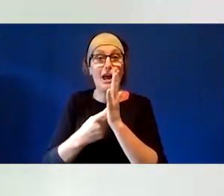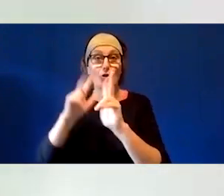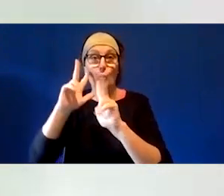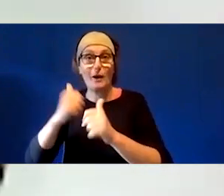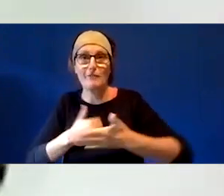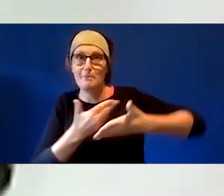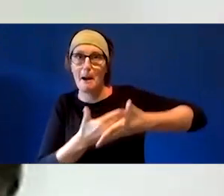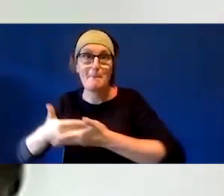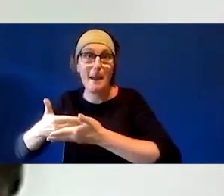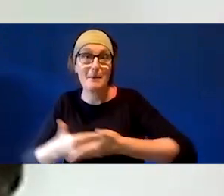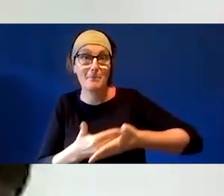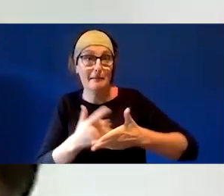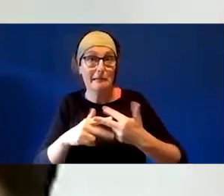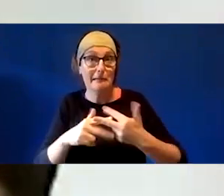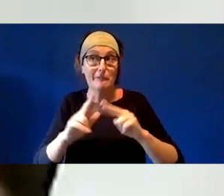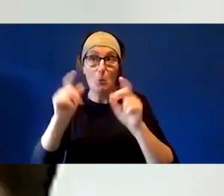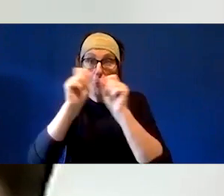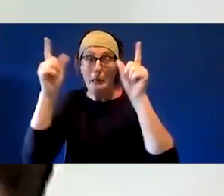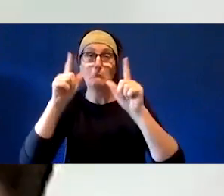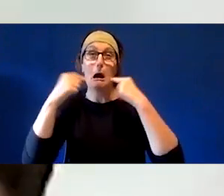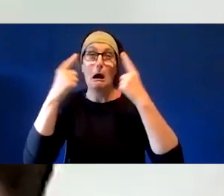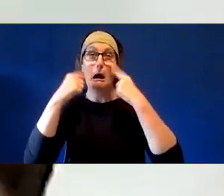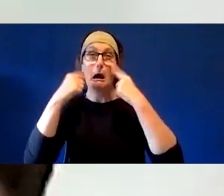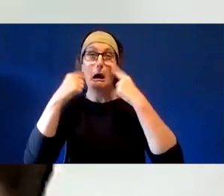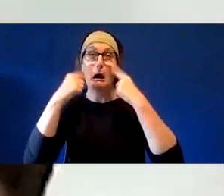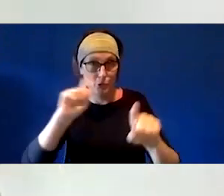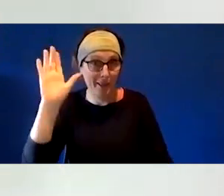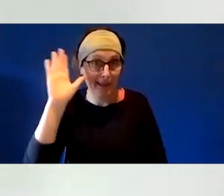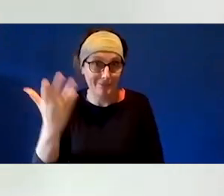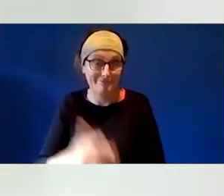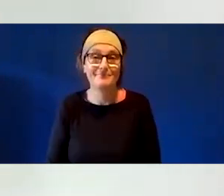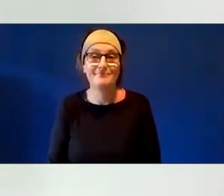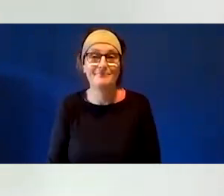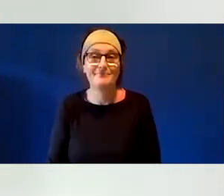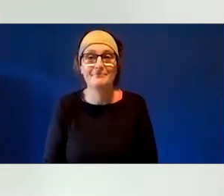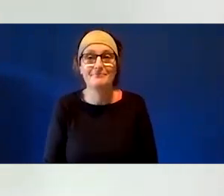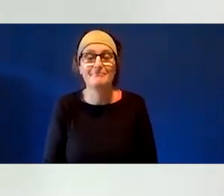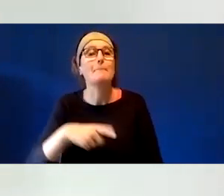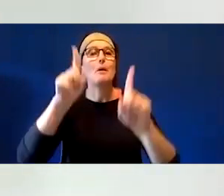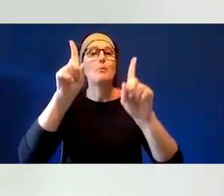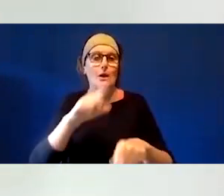Otherwise you will hear crying!